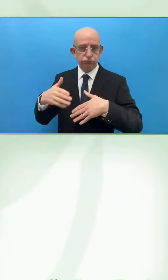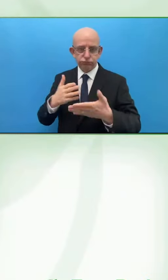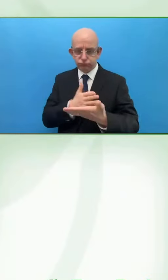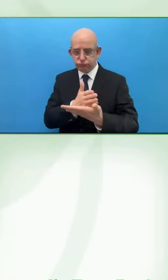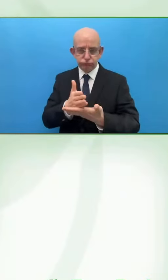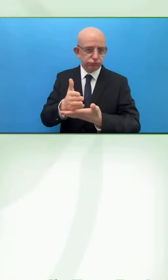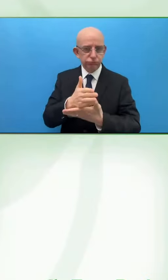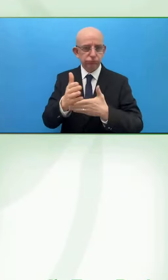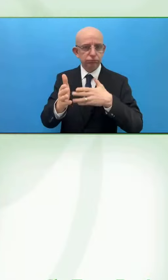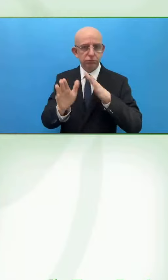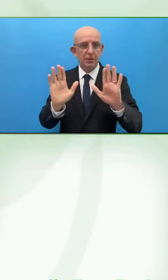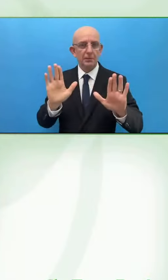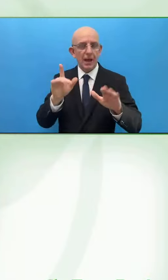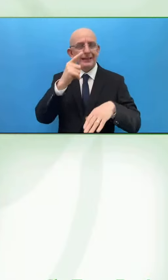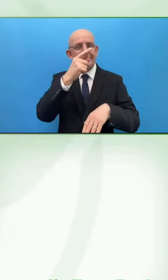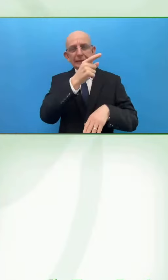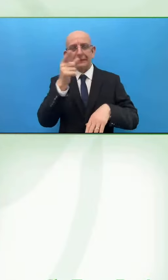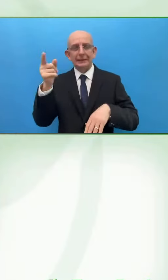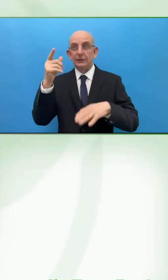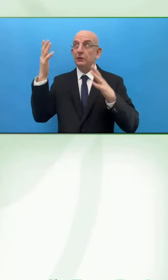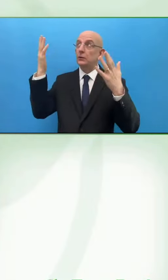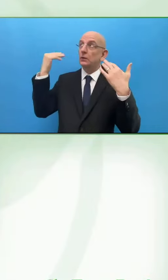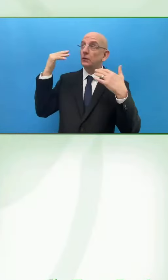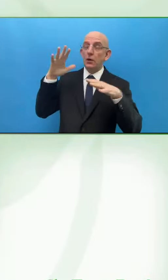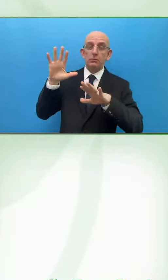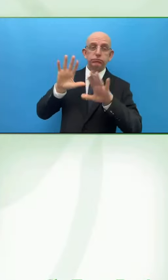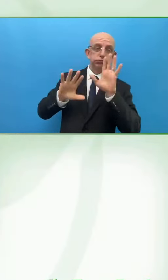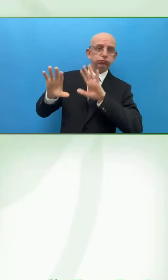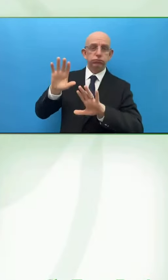It just shows the ingenuity.